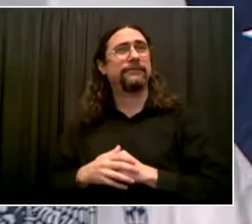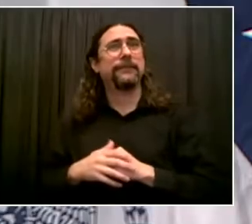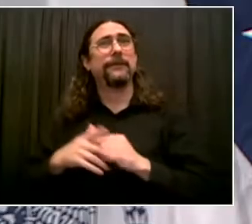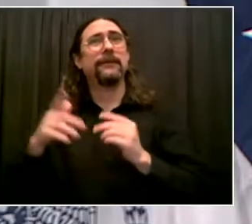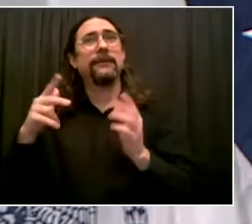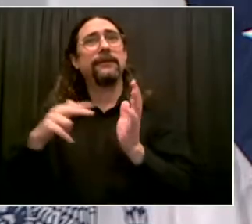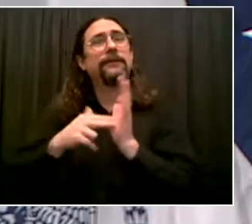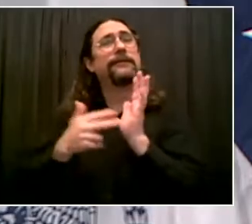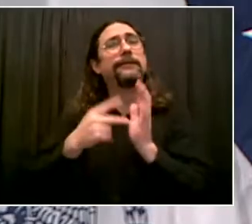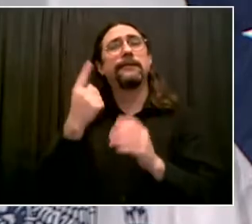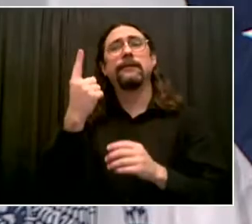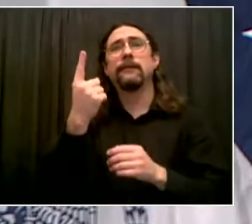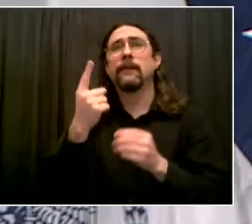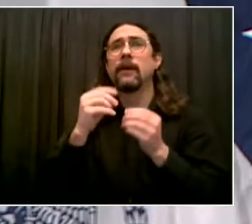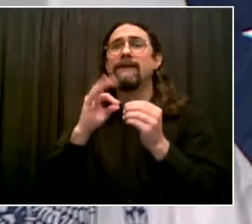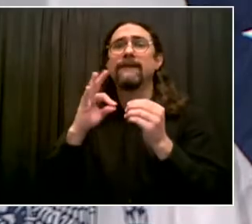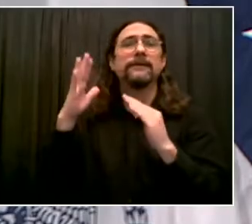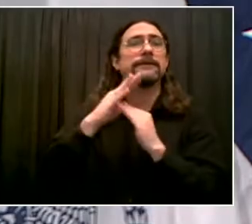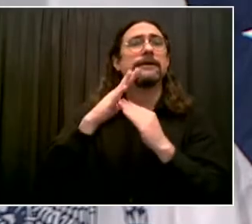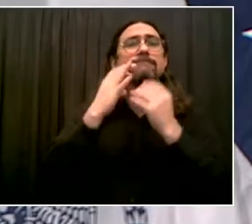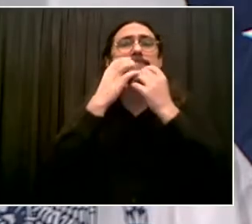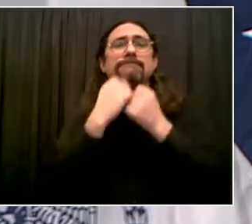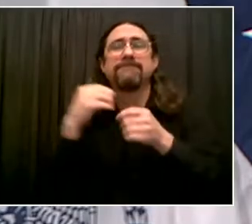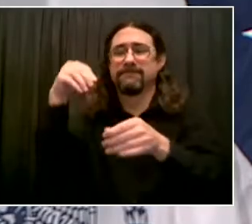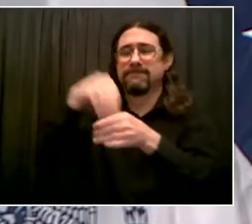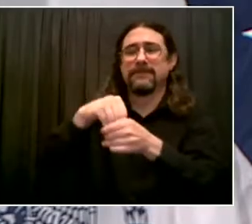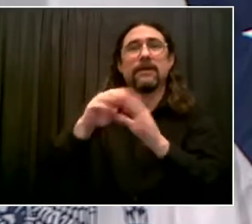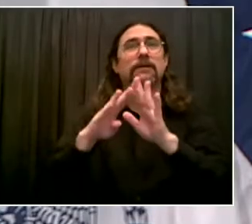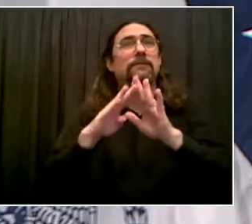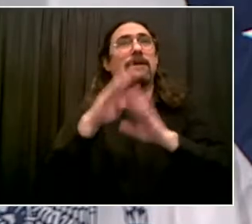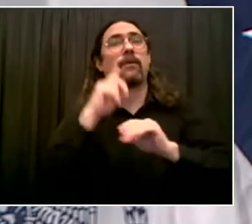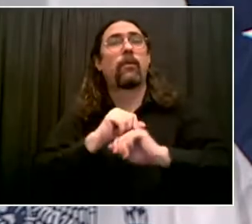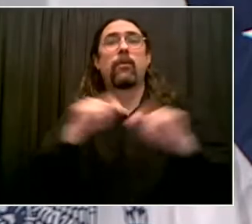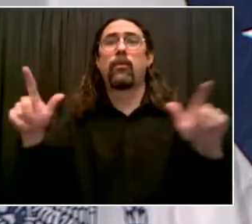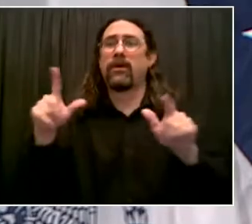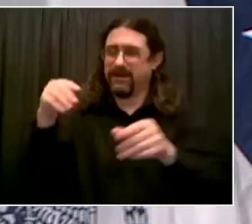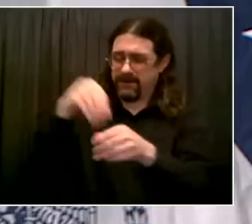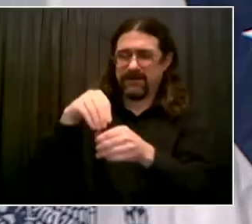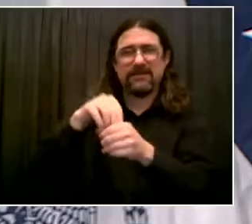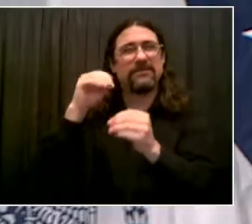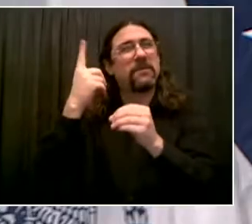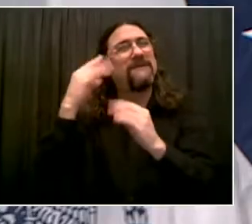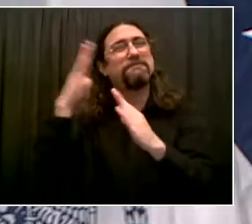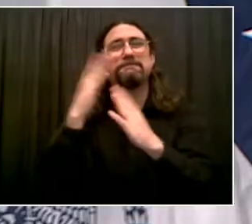TO ADDRESS THE NUMBER 1 CHALELNGE OF THE TIME AND THAT IS CLIMATE CHANGE.